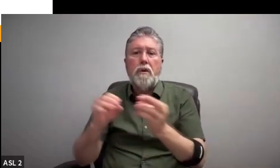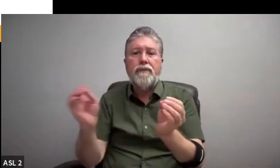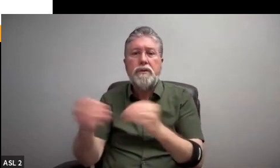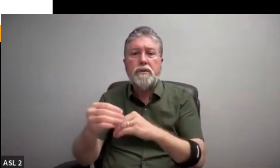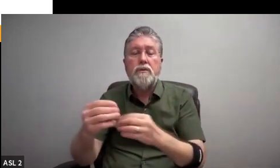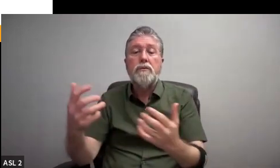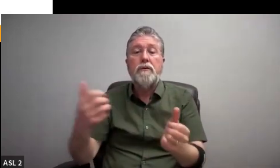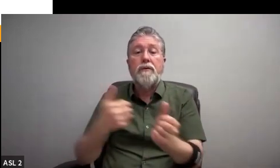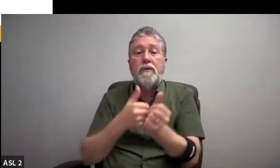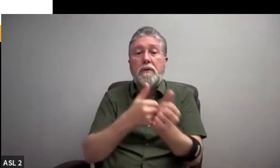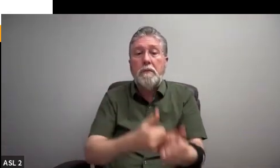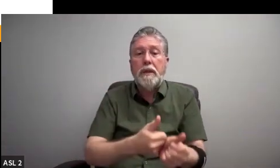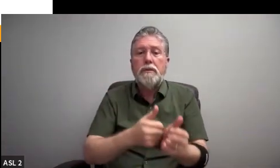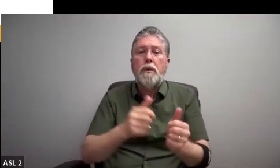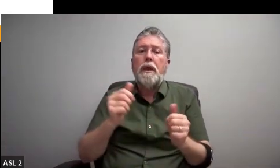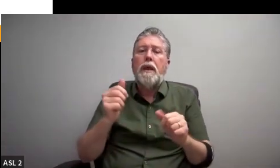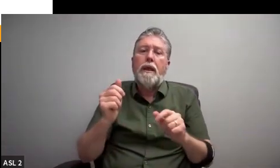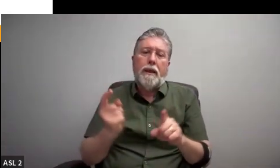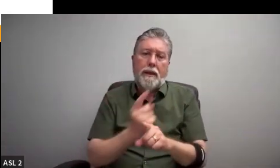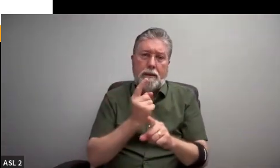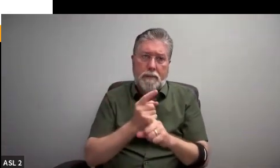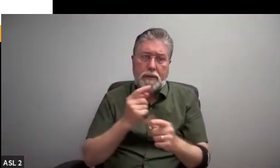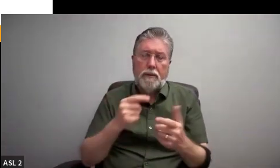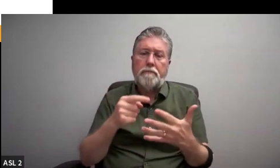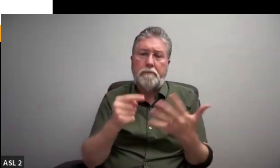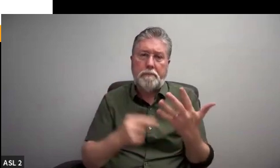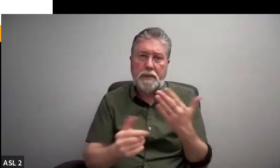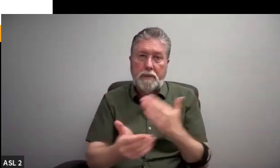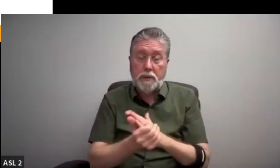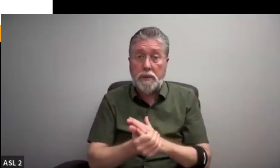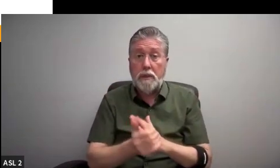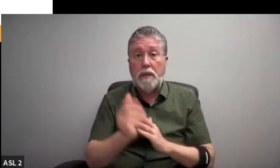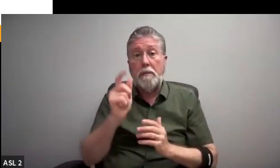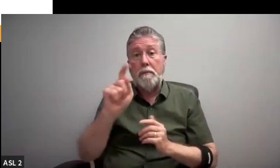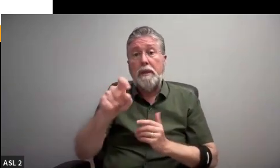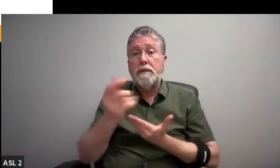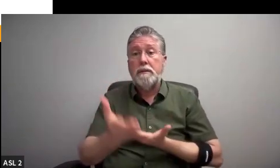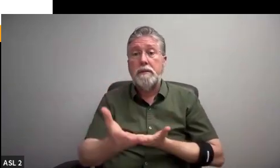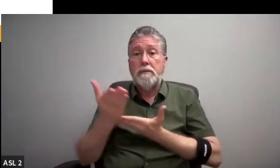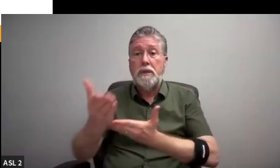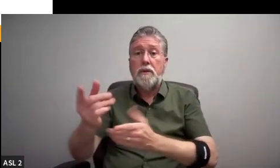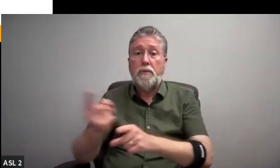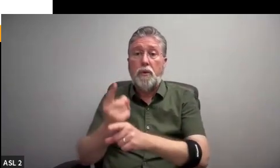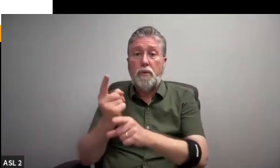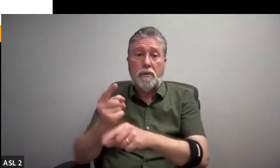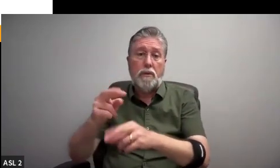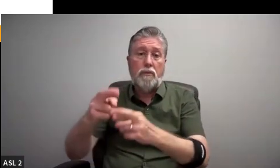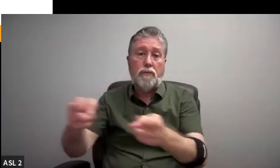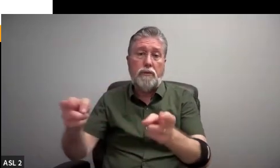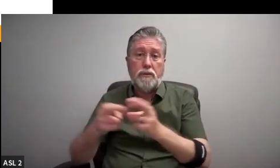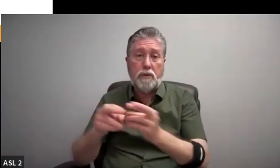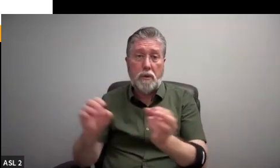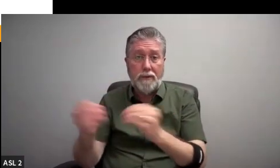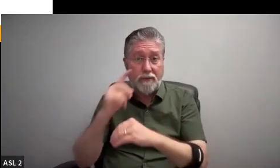requirements. The plan amendment must be submitted to the appropriate Regional Office for approval